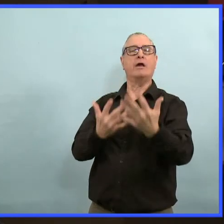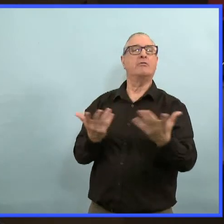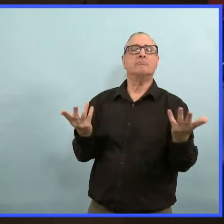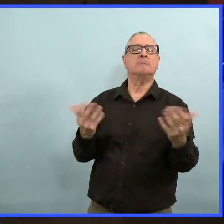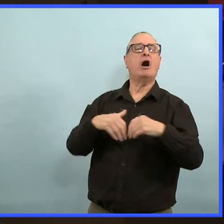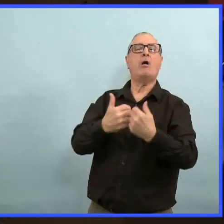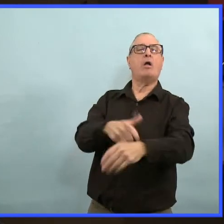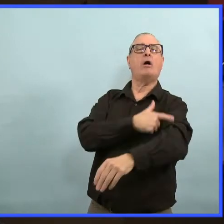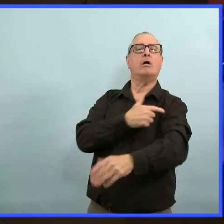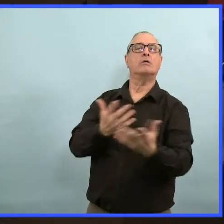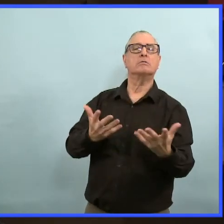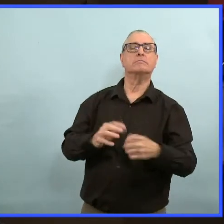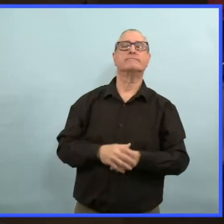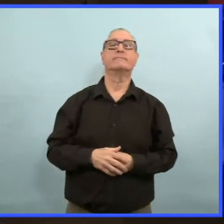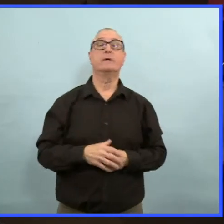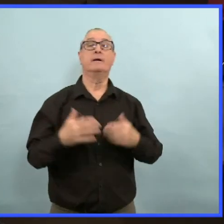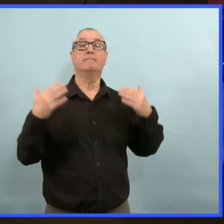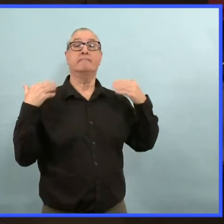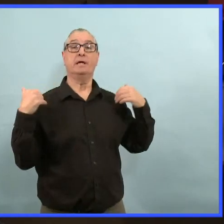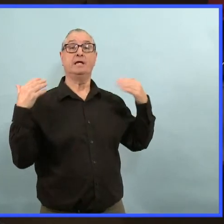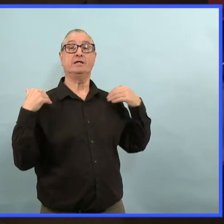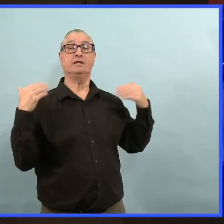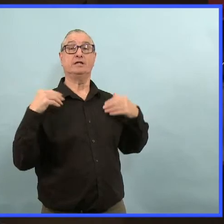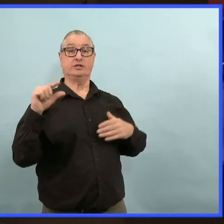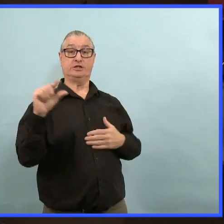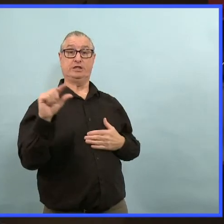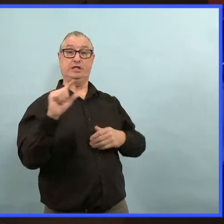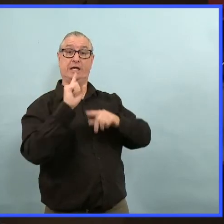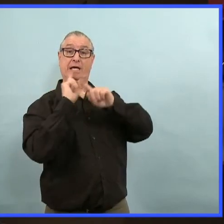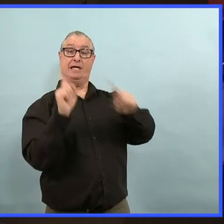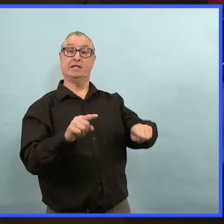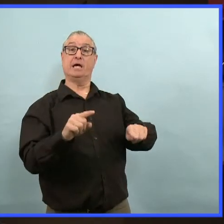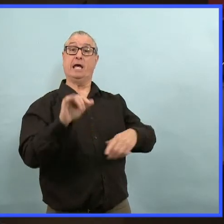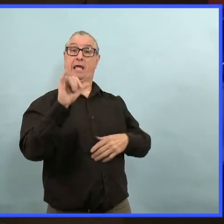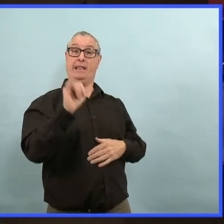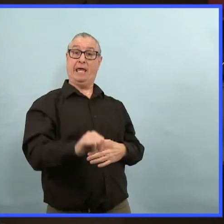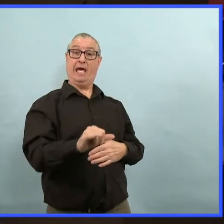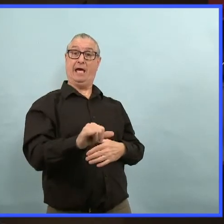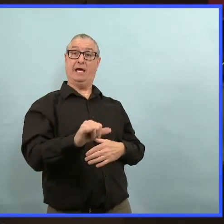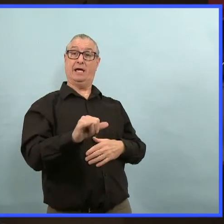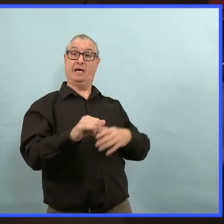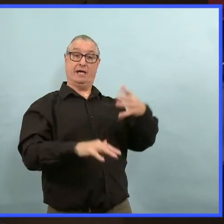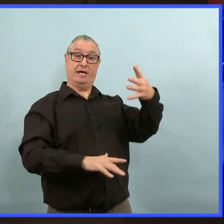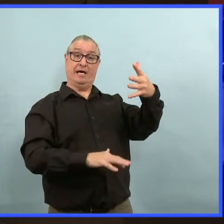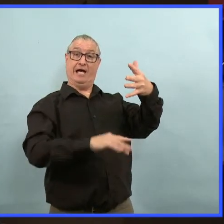so the diagnostic and surgical recovery task force is uh working on